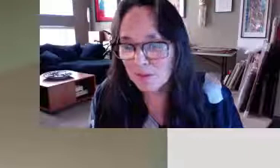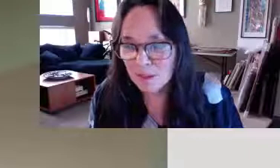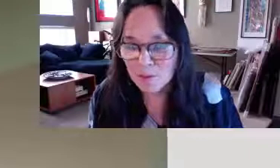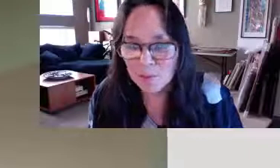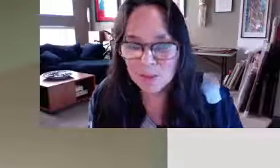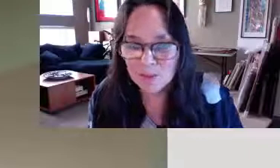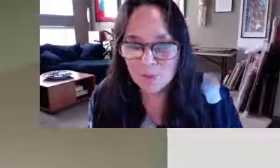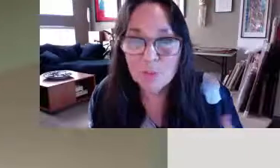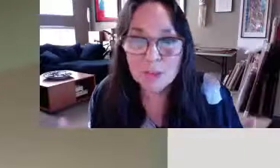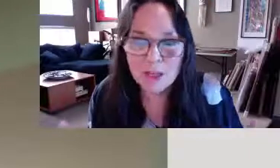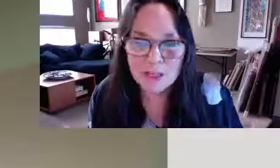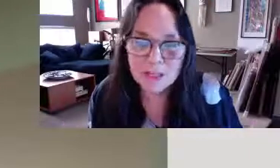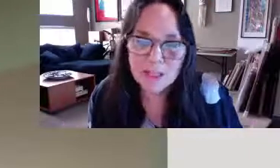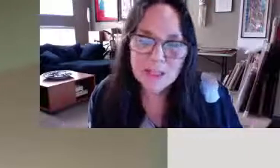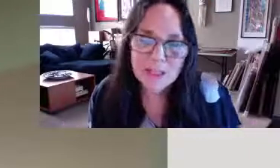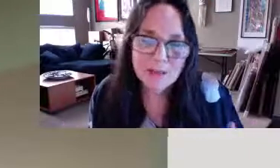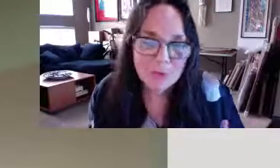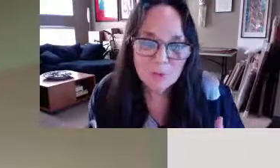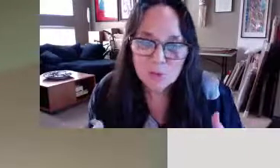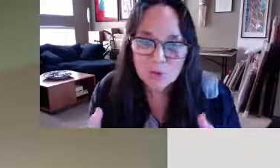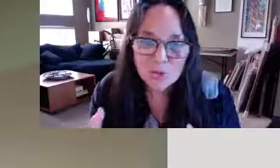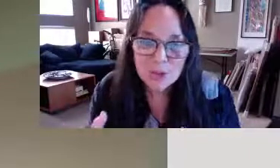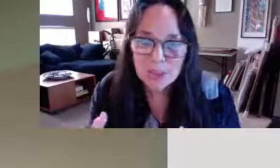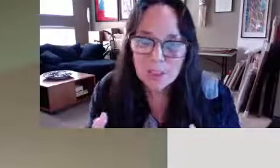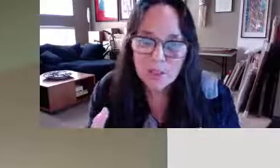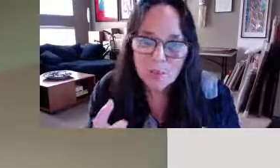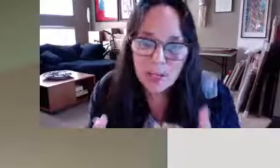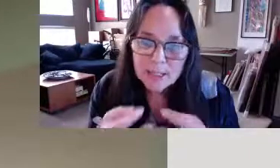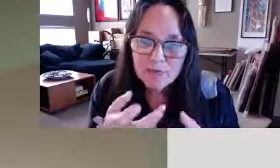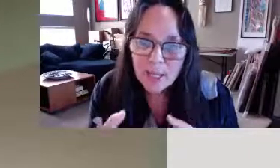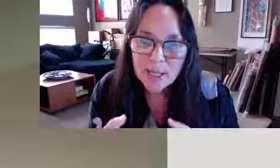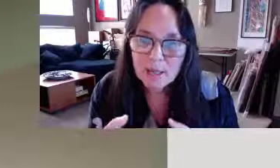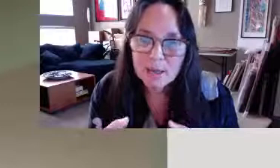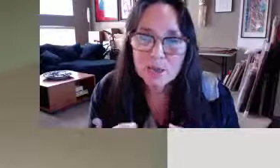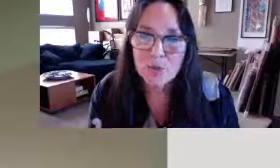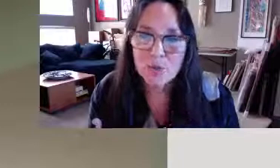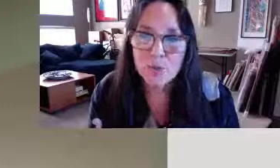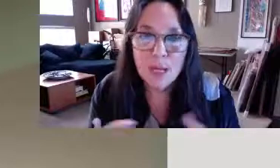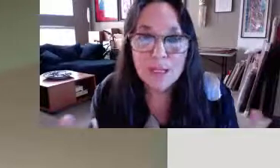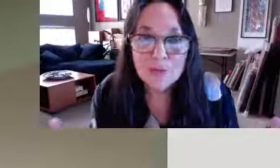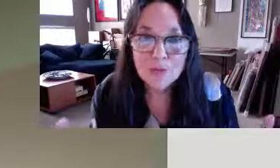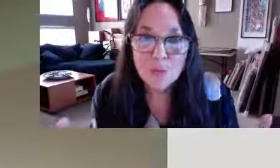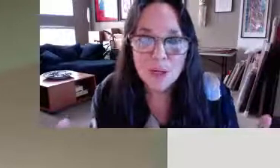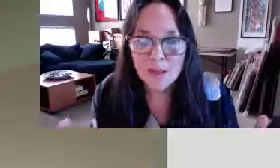things being criminalized and you know certain ways of making things also waned for a while